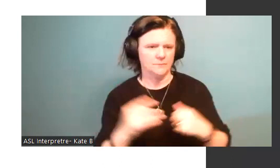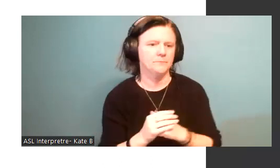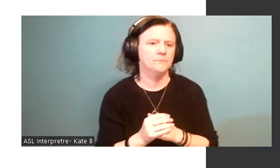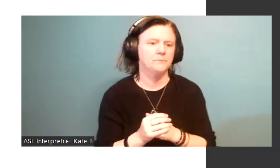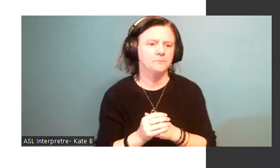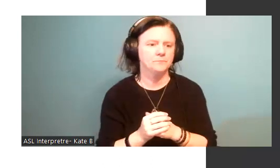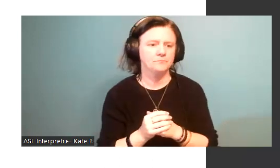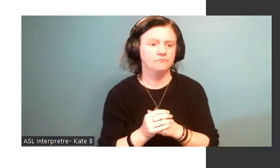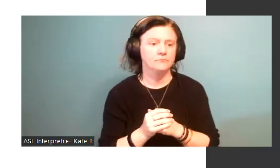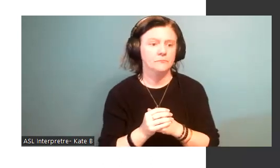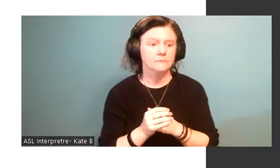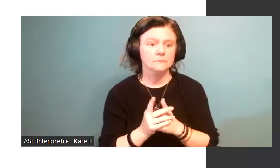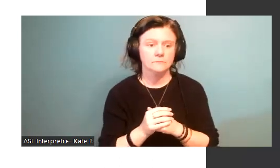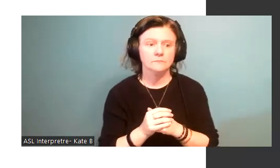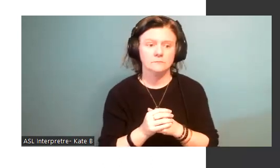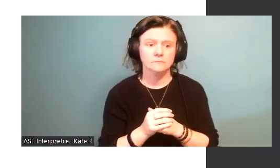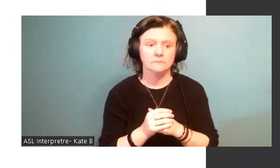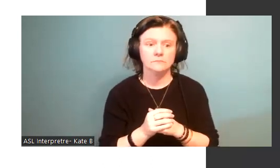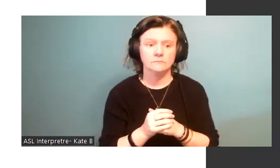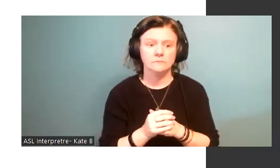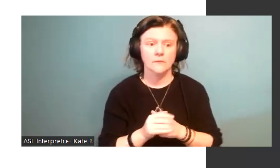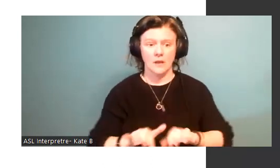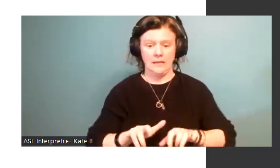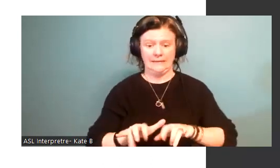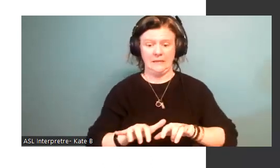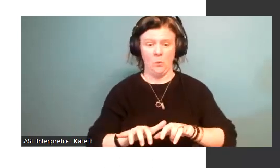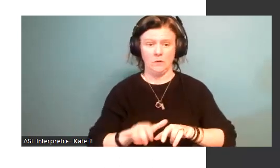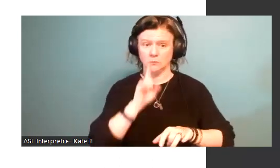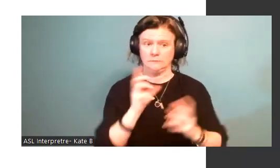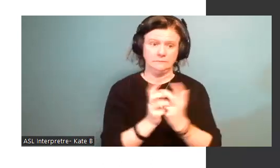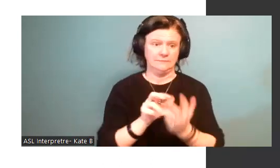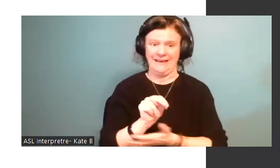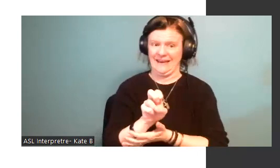screen reader knows the custom control you made